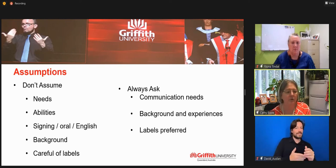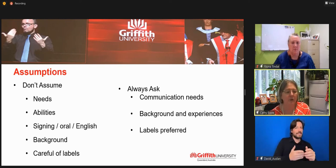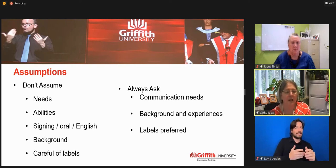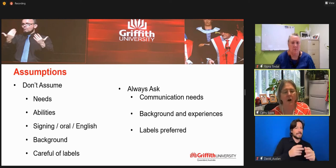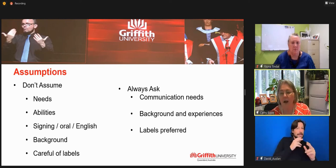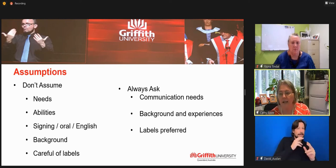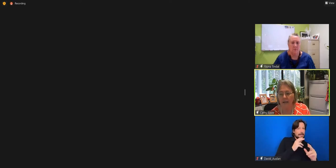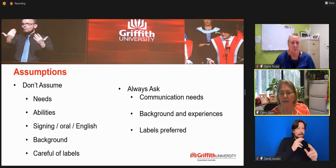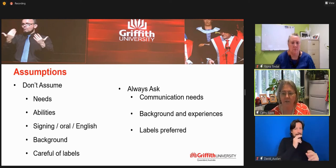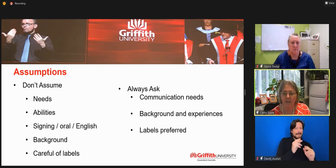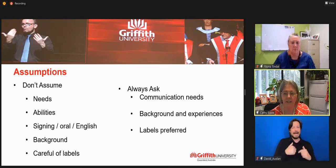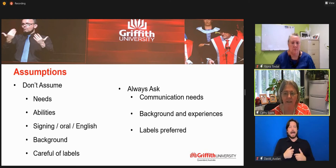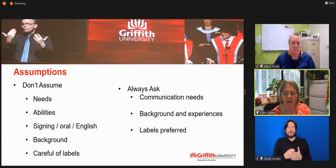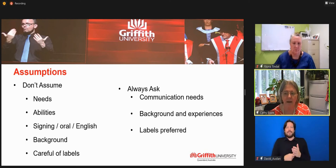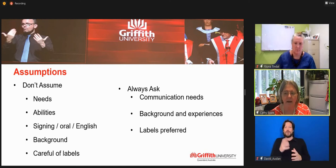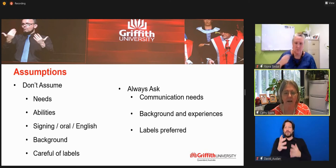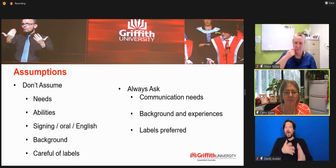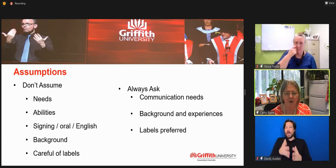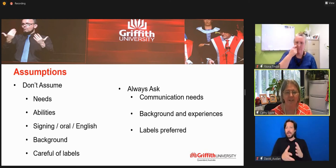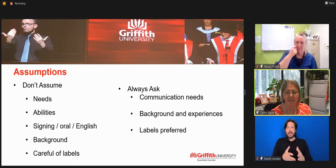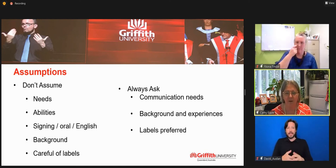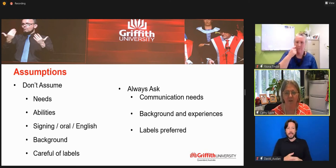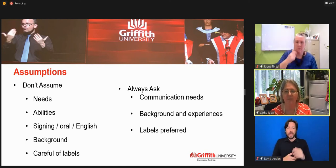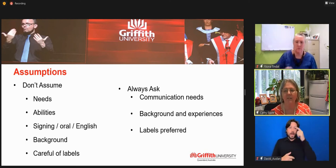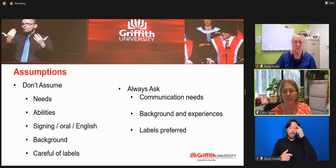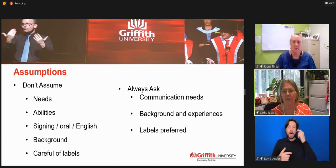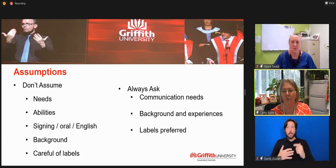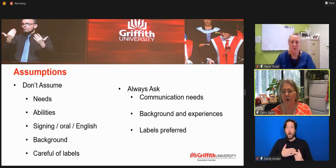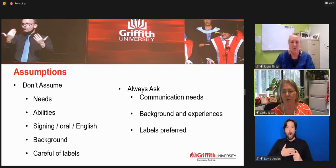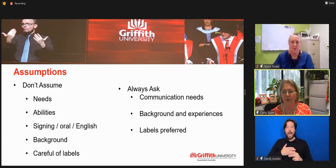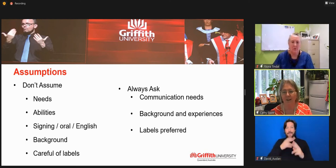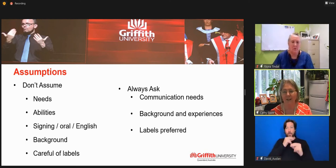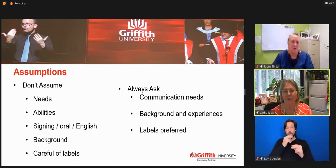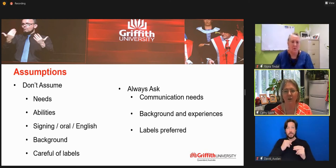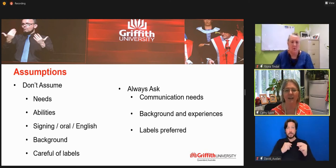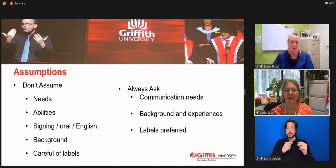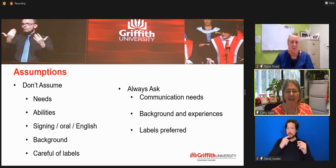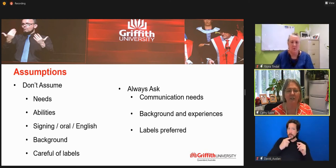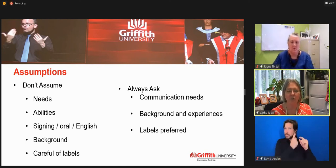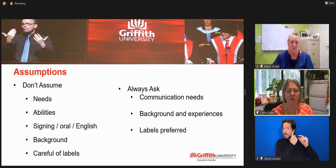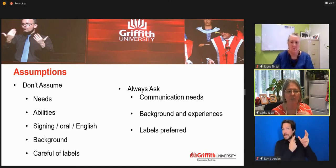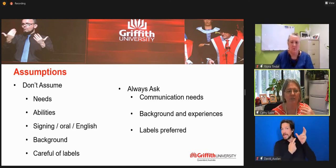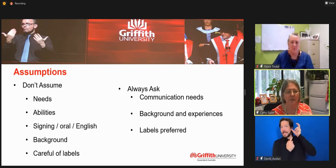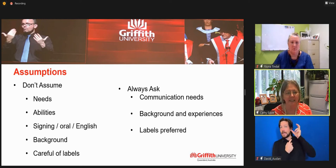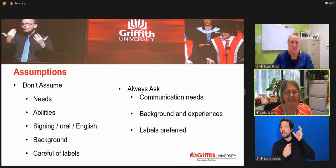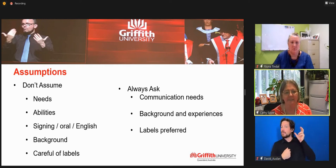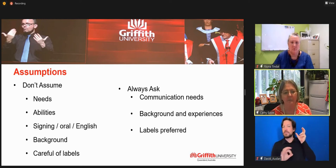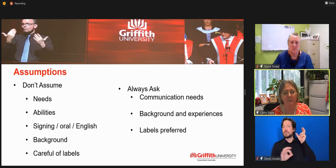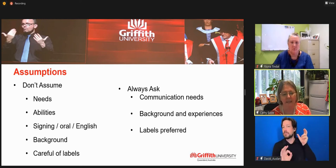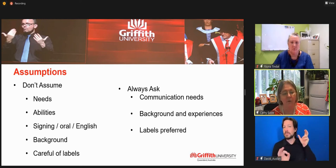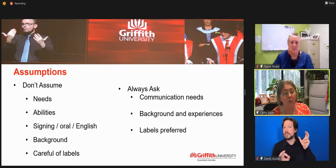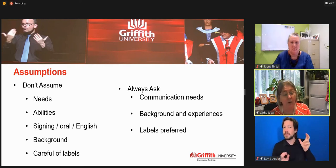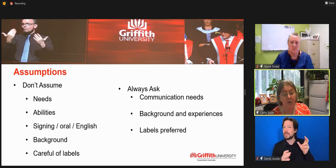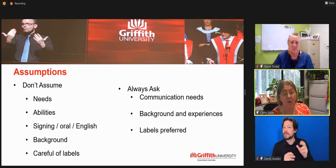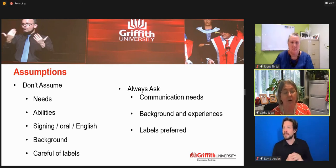because I can't actually hear myself very well. So it takes a lot of ability for me all day long,